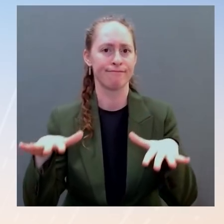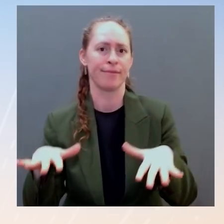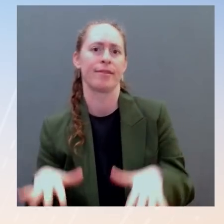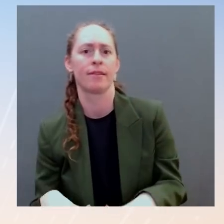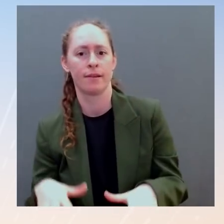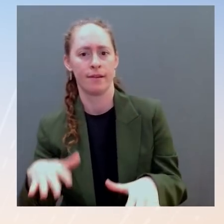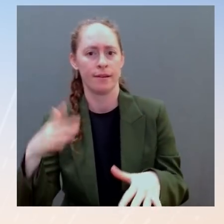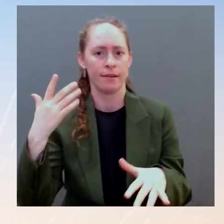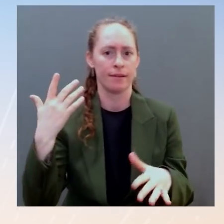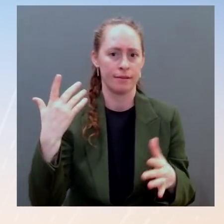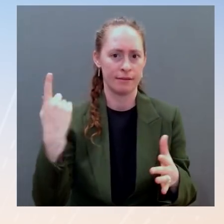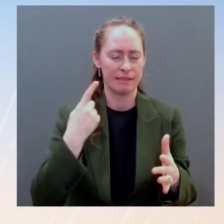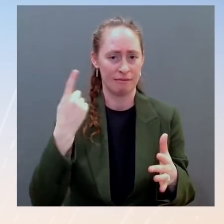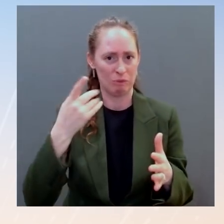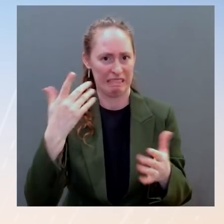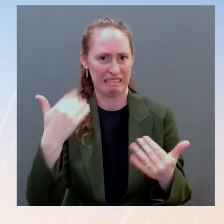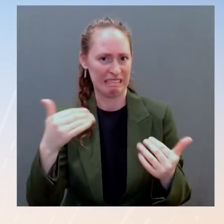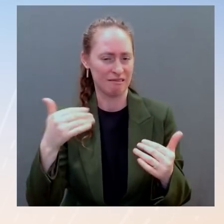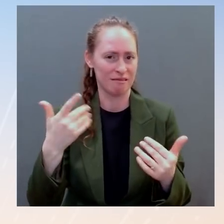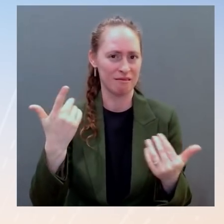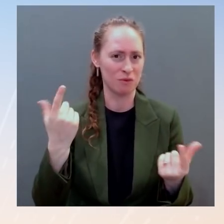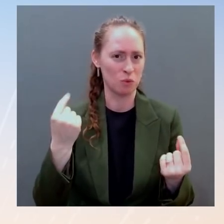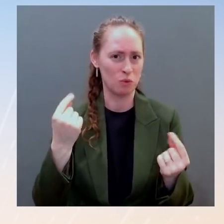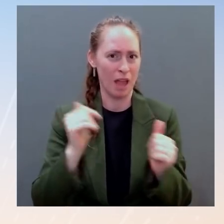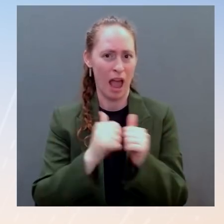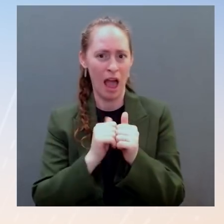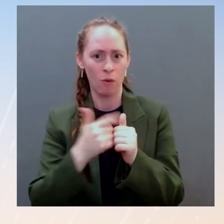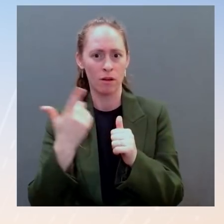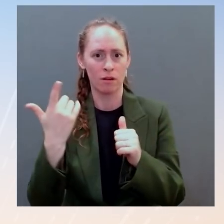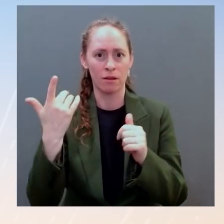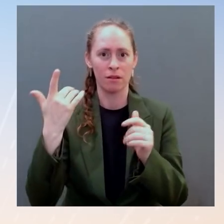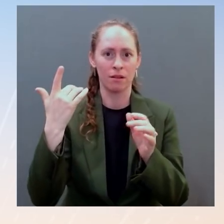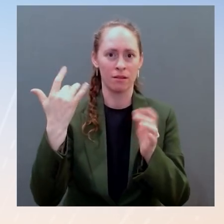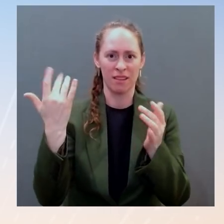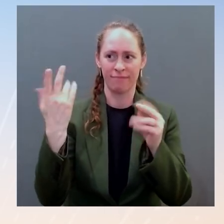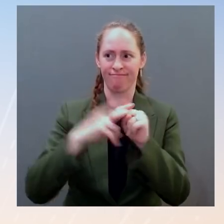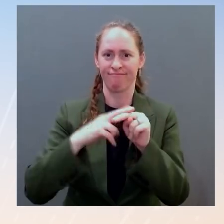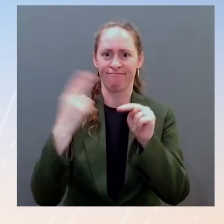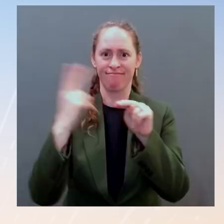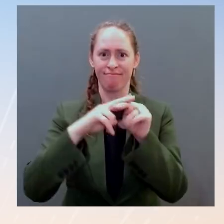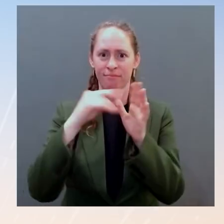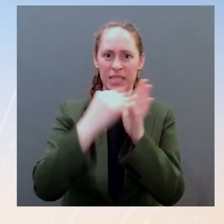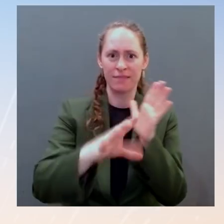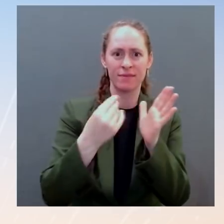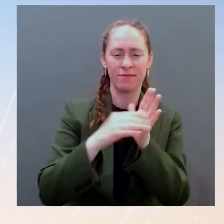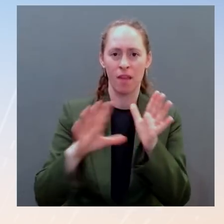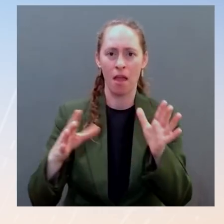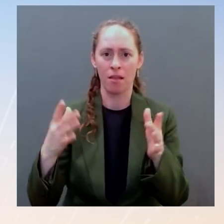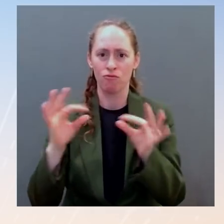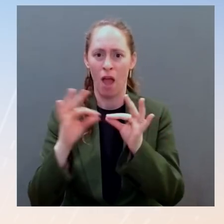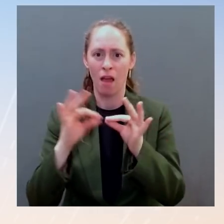to curb inflation as well as the feeling that the economy is headed in the wrong direction? Ms. Psaki: Well, I would say, first,